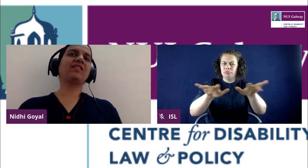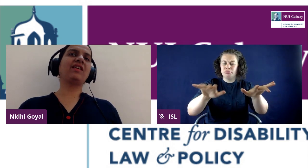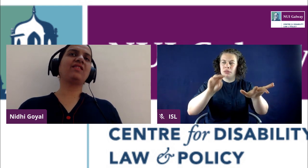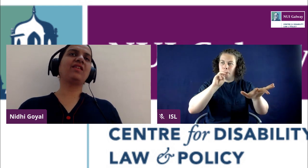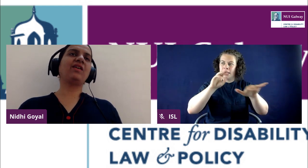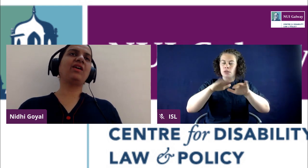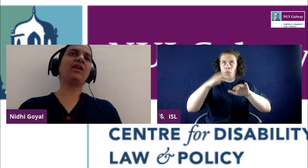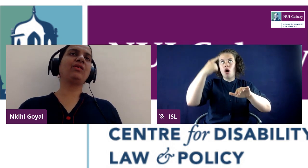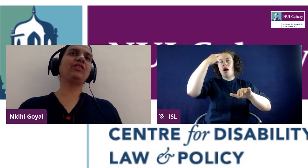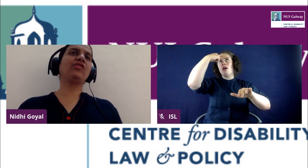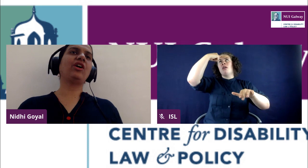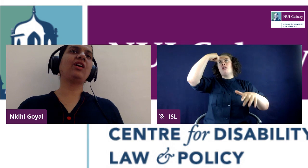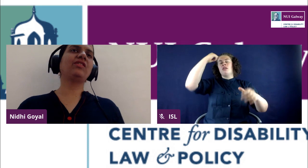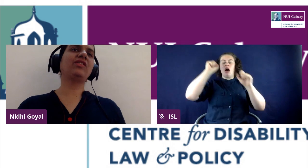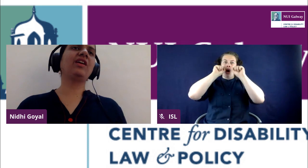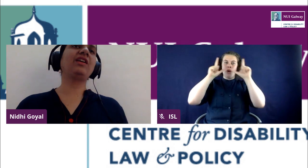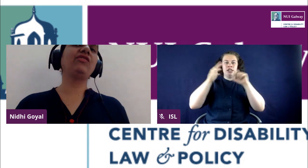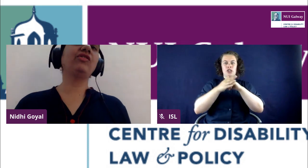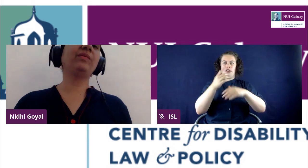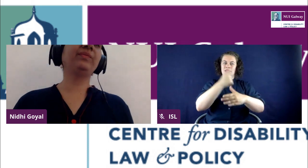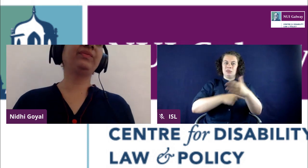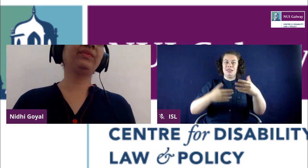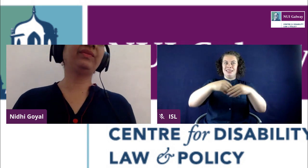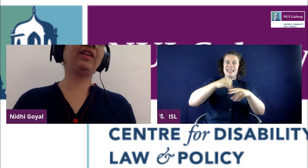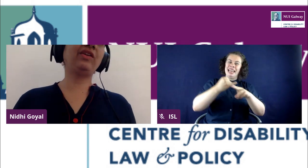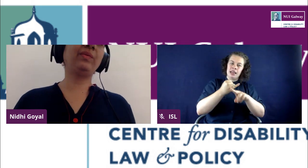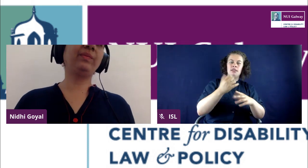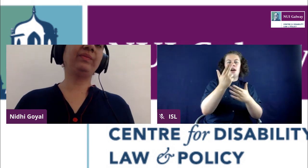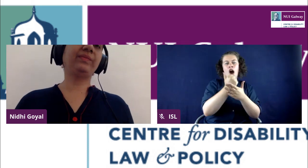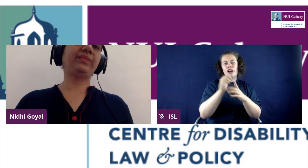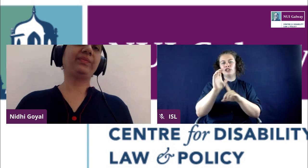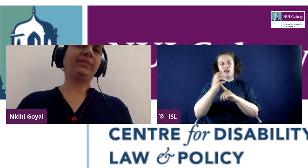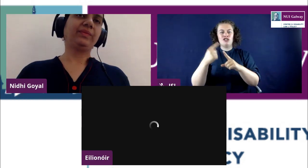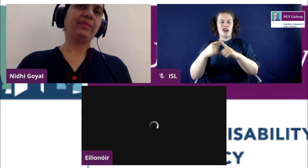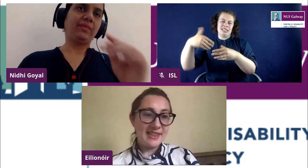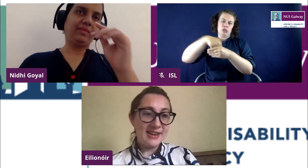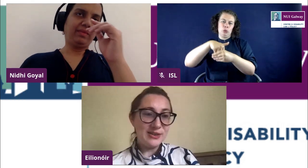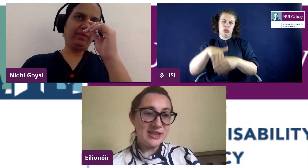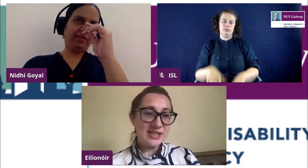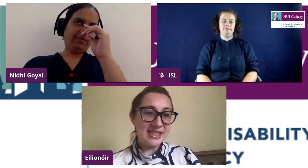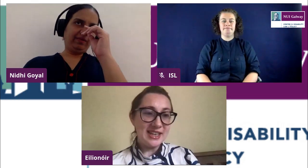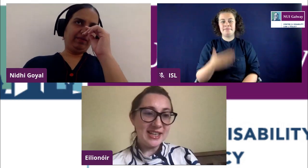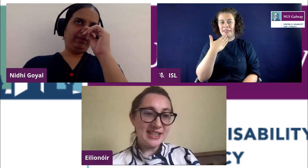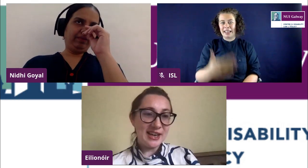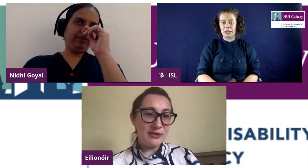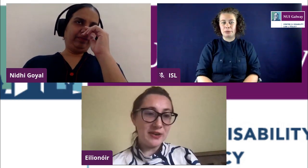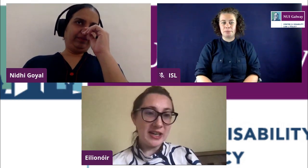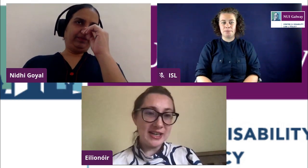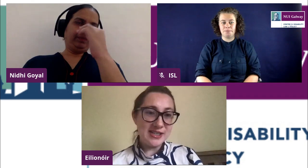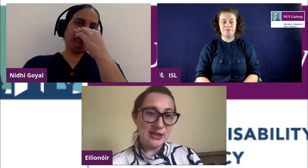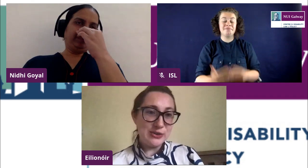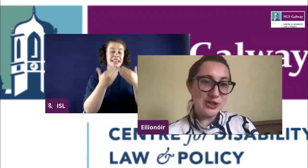Thank you.